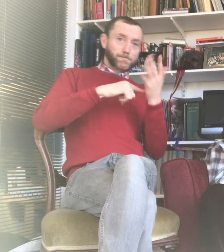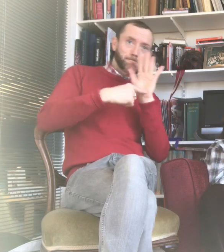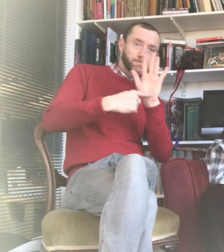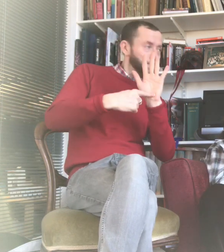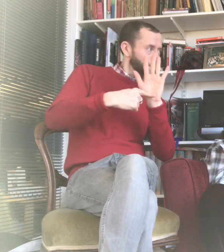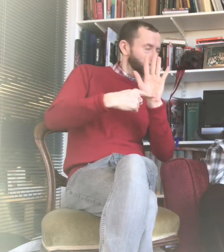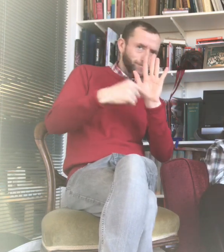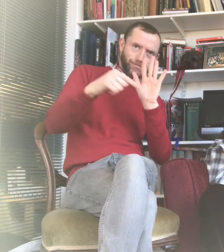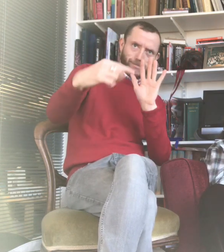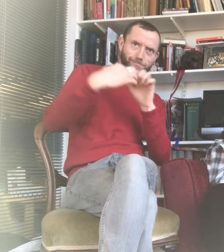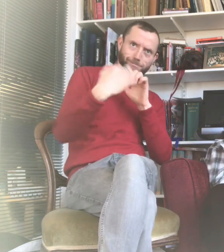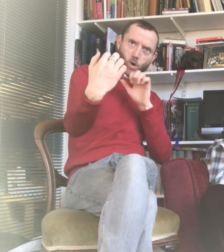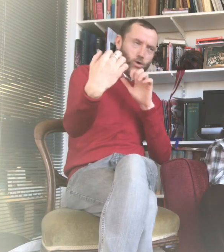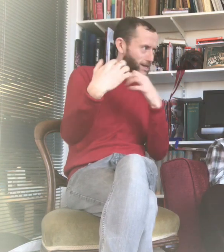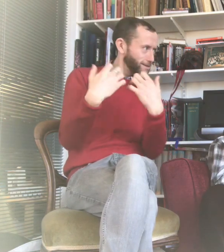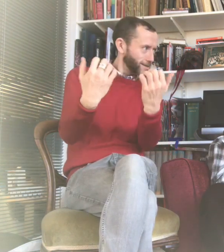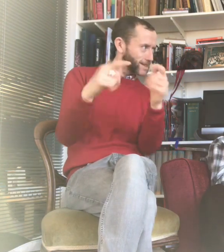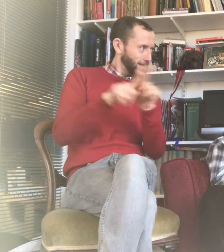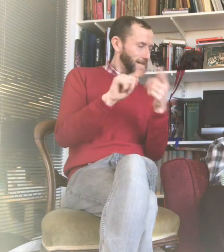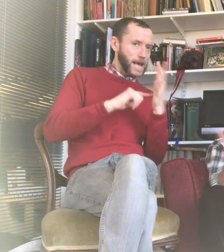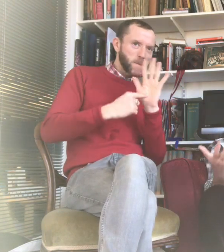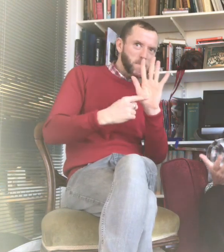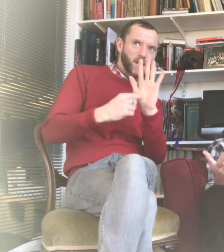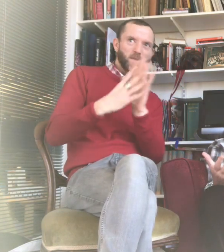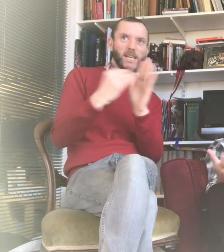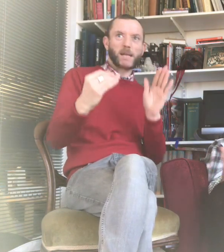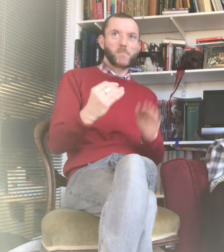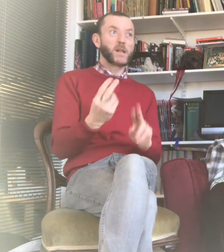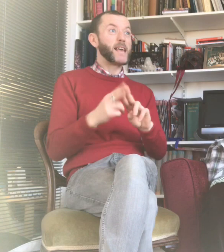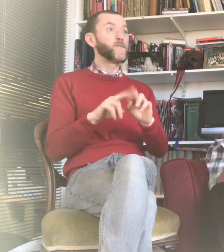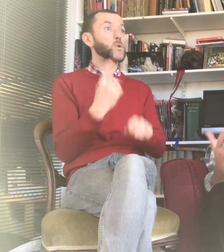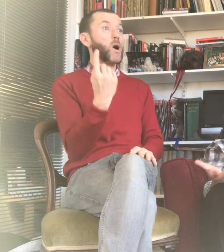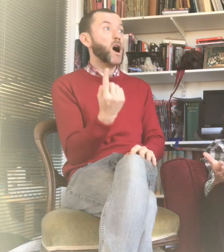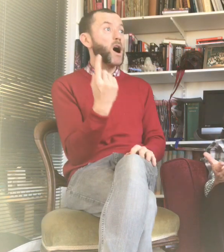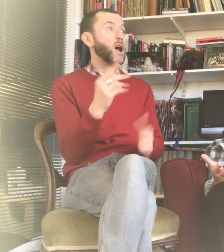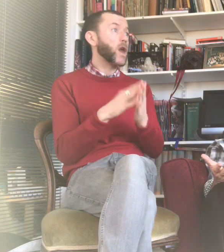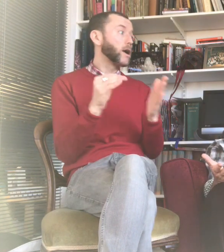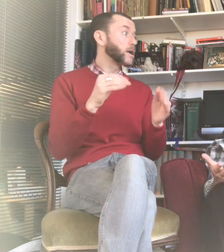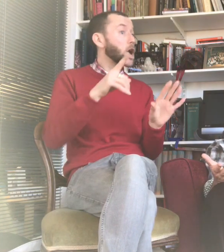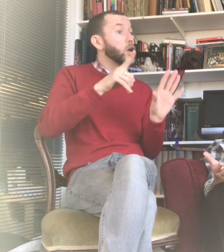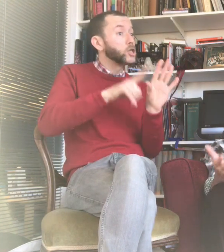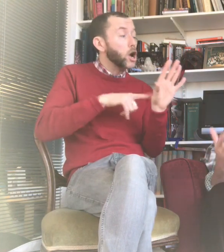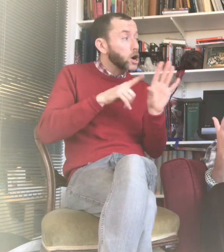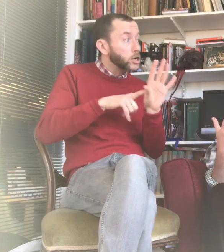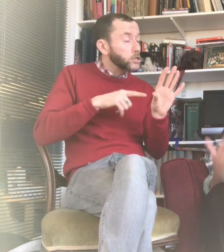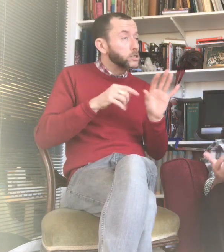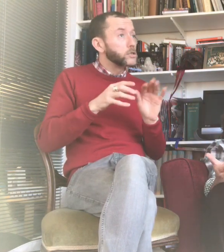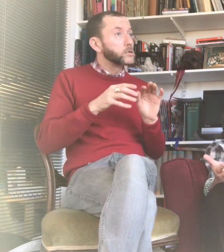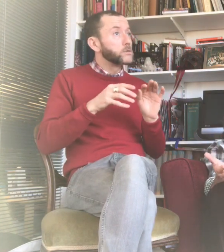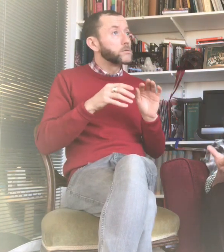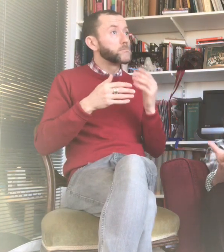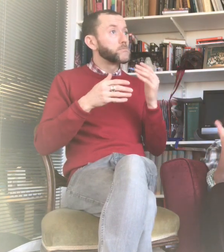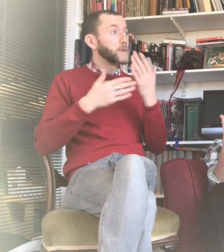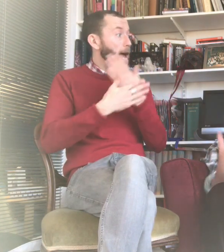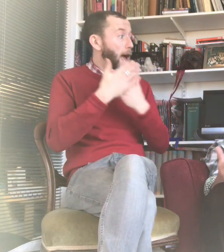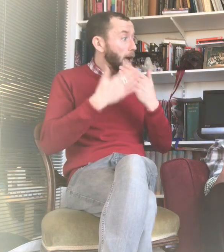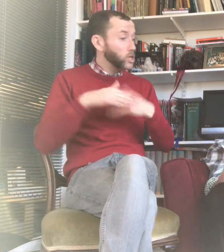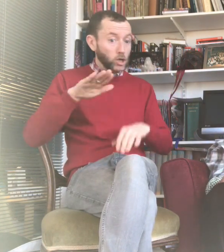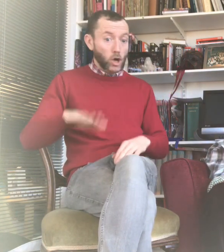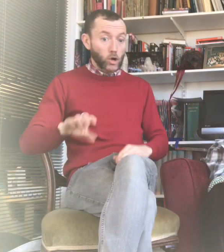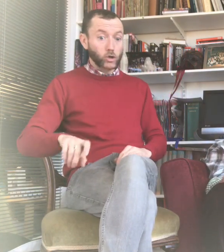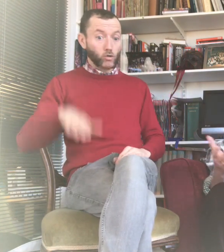you are, if you are a young asian kid growing up in Coventry, or a young